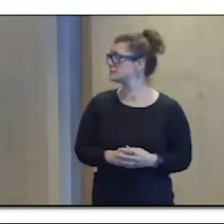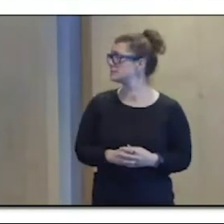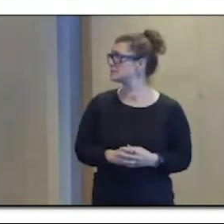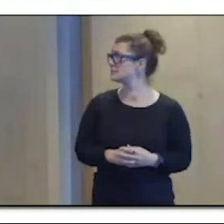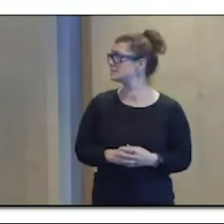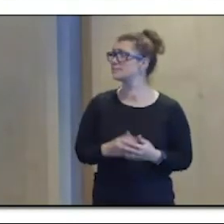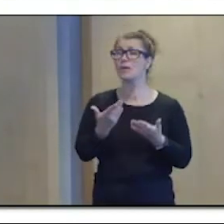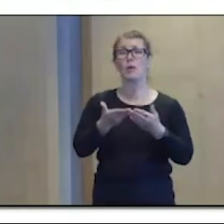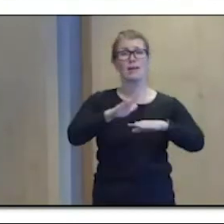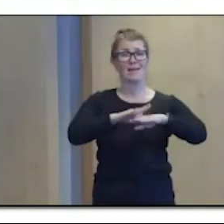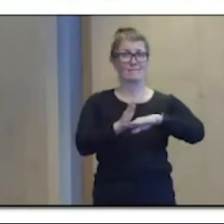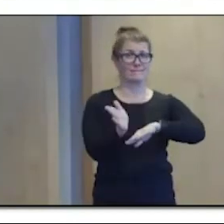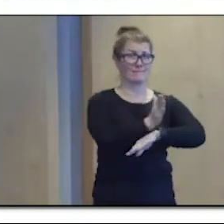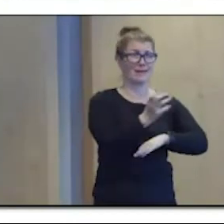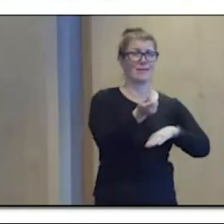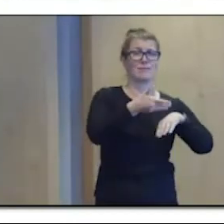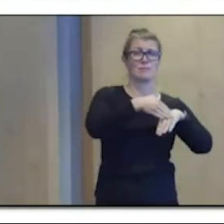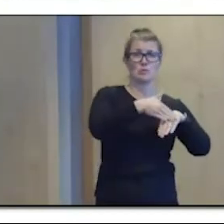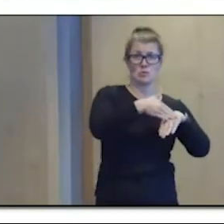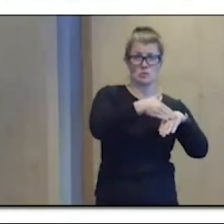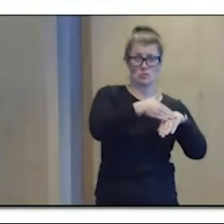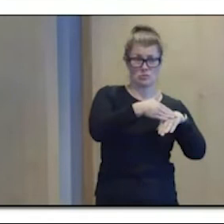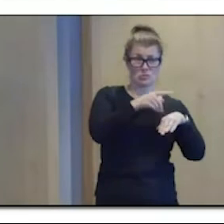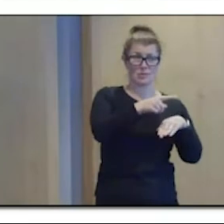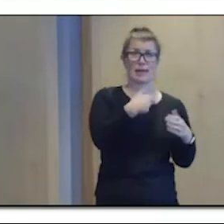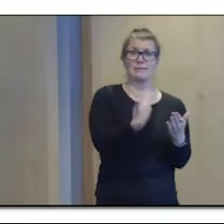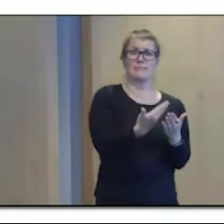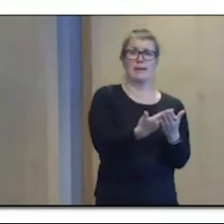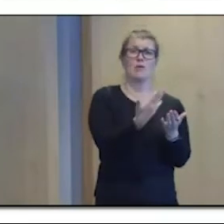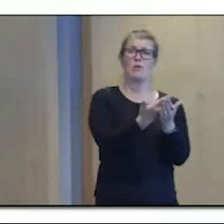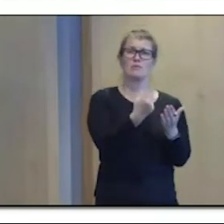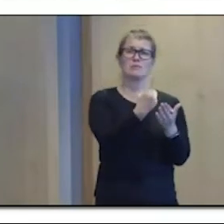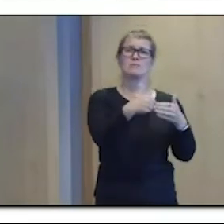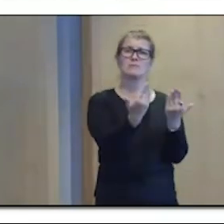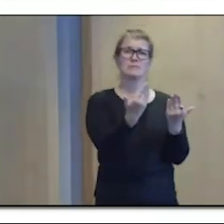you can see the demand as it was actually on that Friday it was a public holiday in the UK